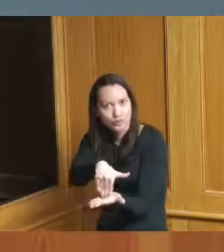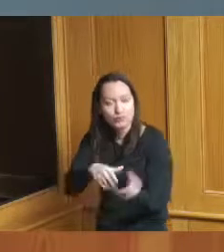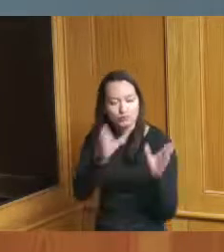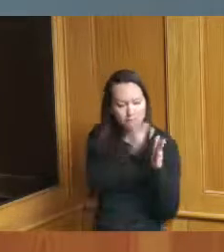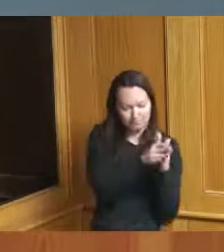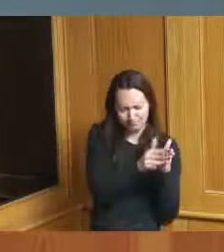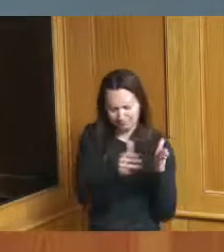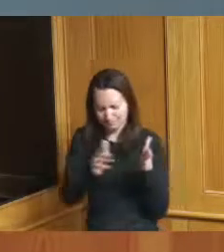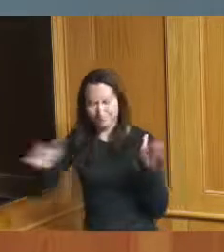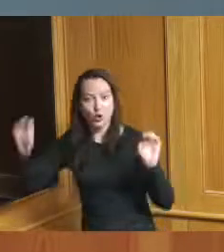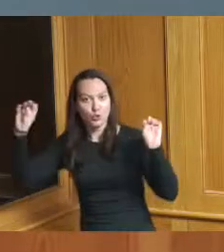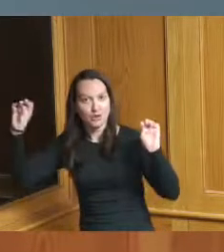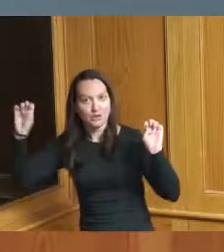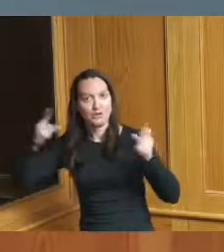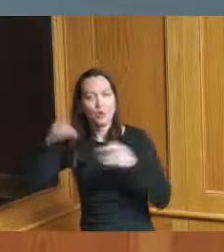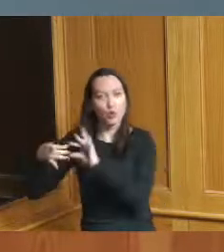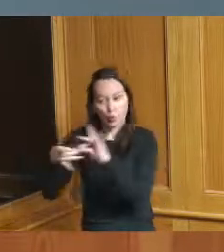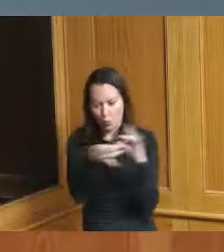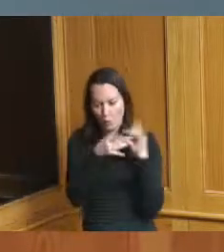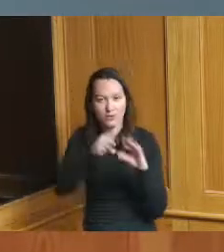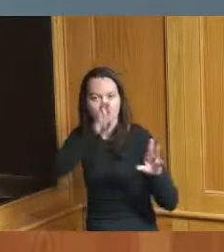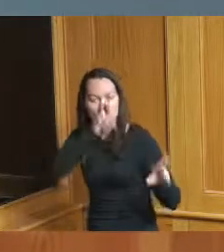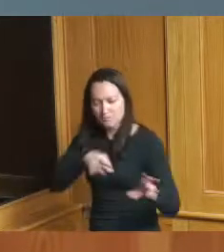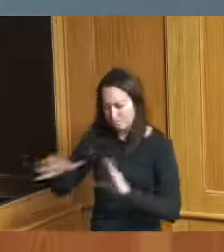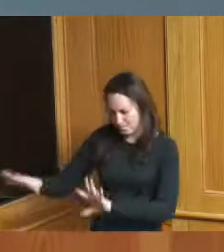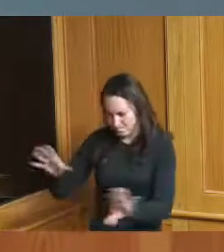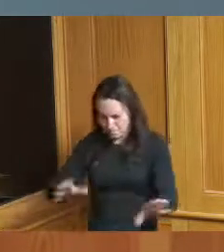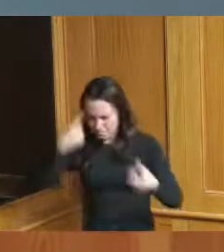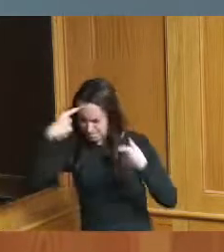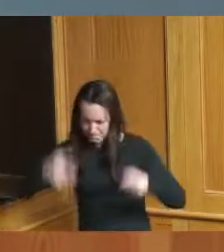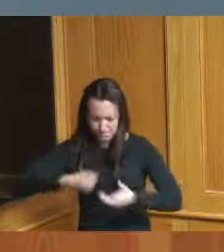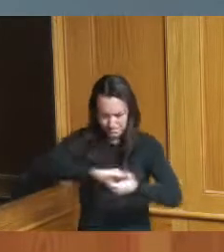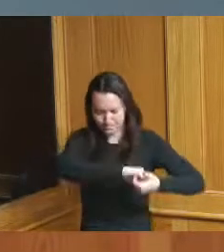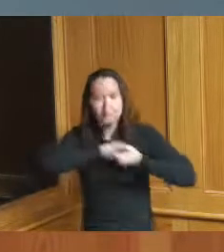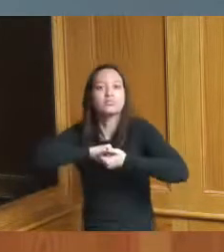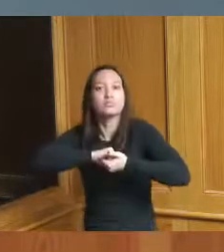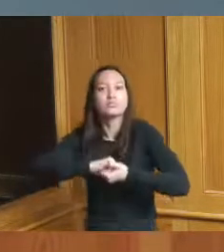emergency in order to coordinate response efforts via further resolve that Commissioner